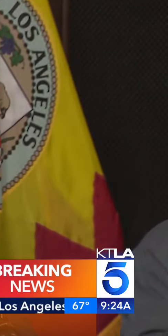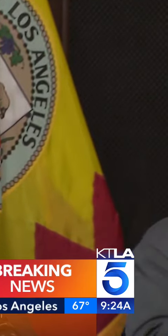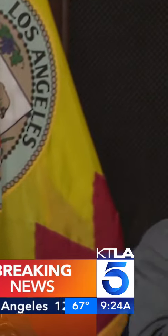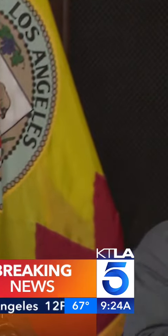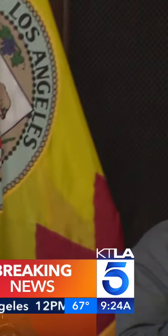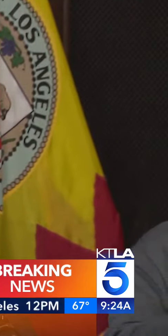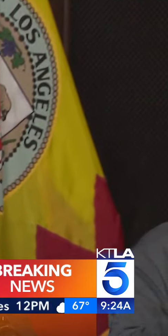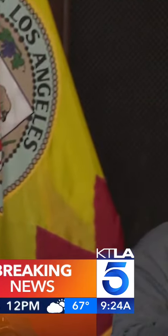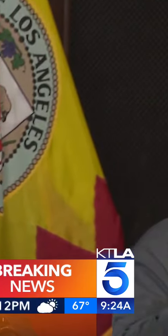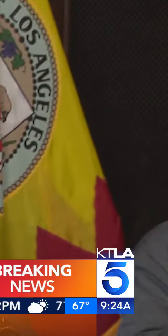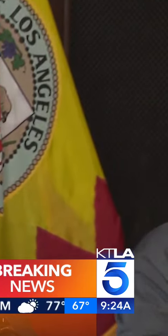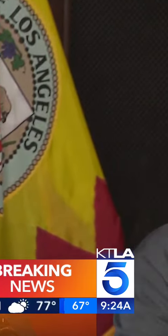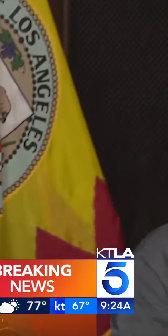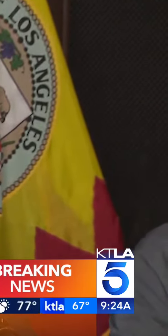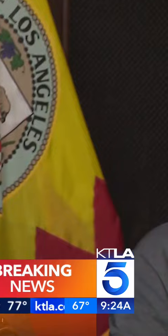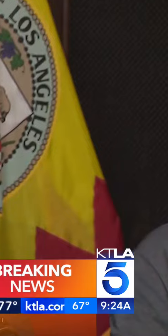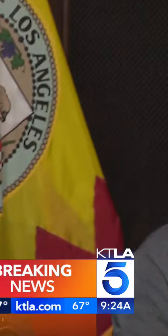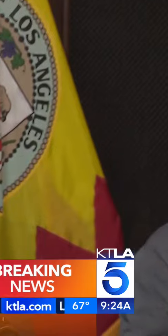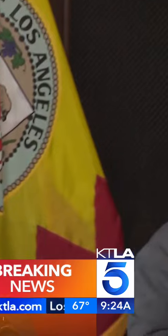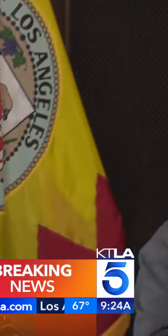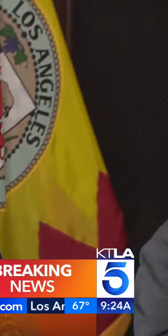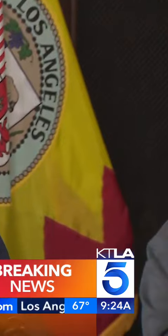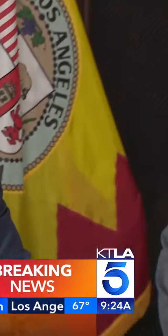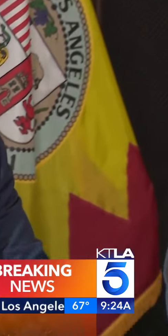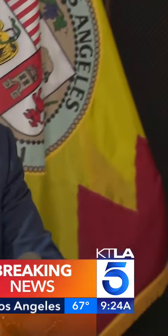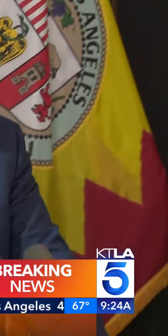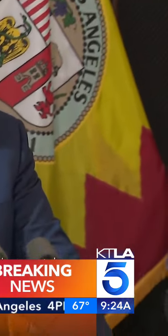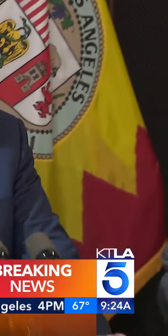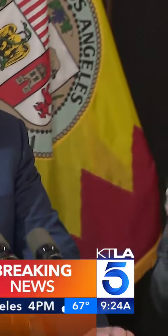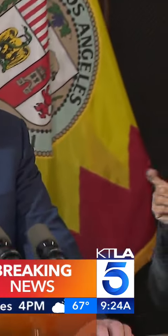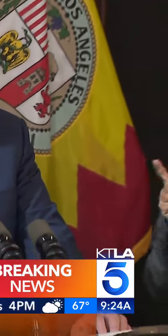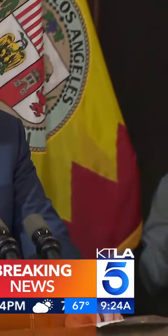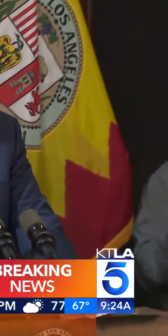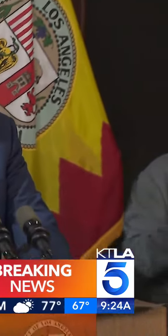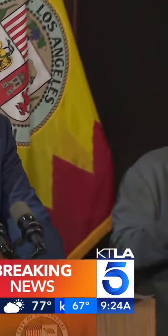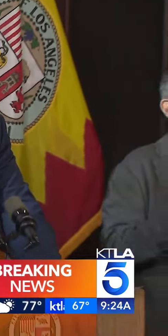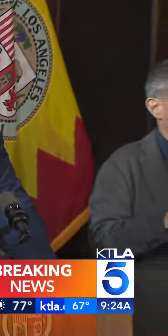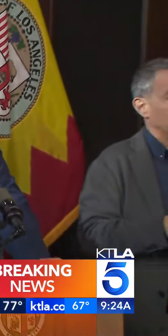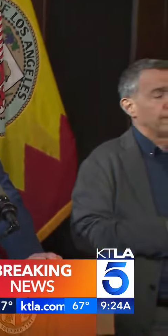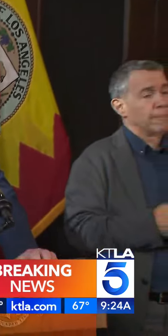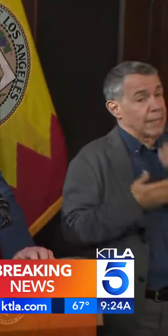SAFETY. I SAY JOIN US TO BUILD A SAFE LOS ANGELES. THIS IS A TIME OF GREAT CHALLENGE, BUT